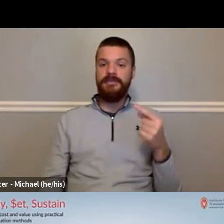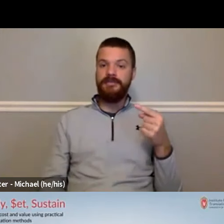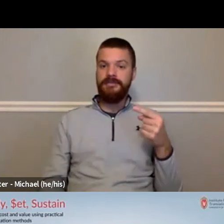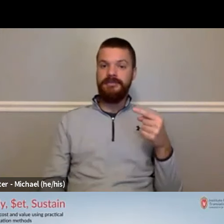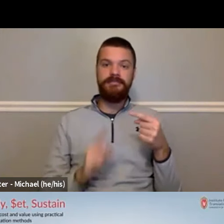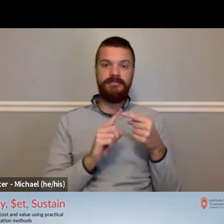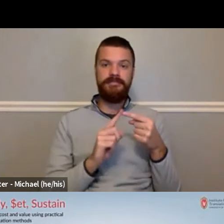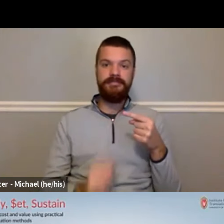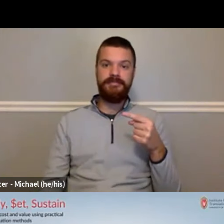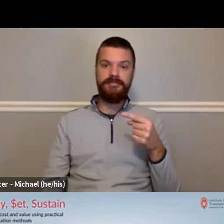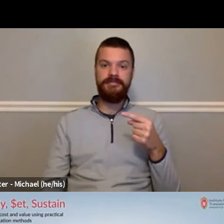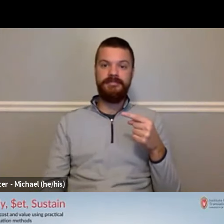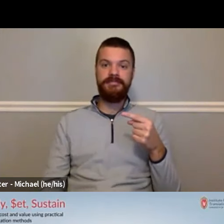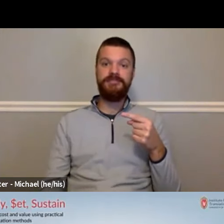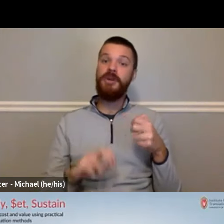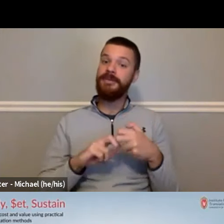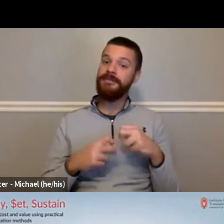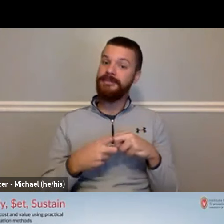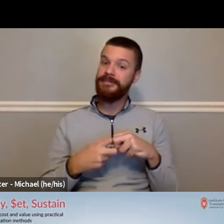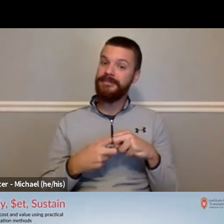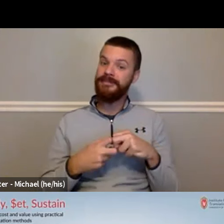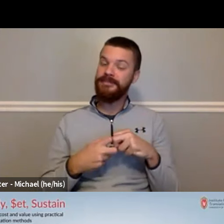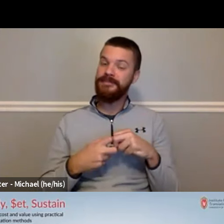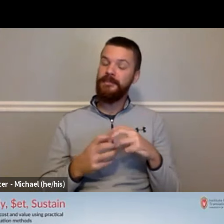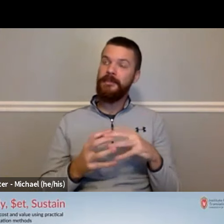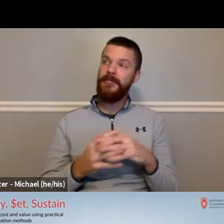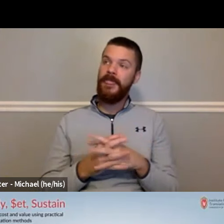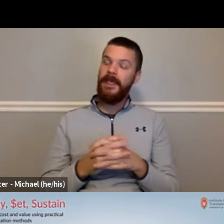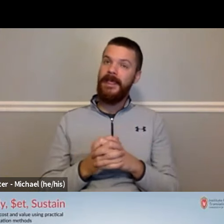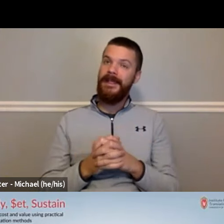Michelle Chui: The problem here is that there's not really any.